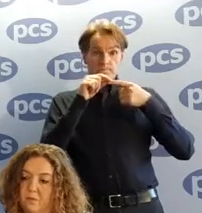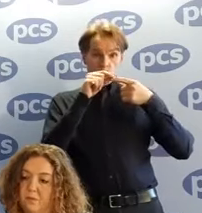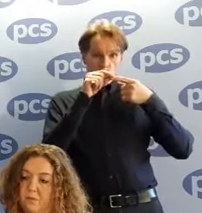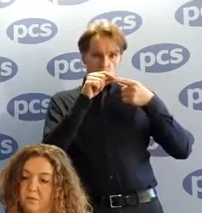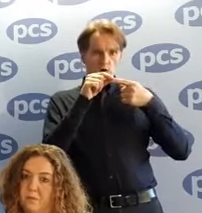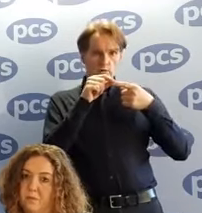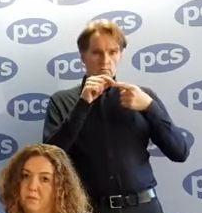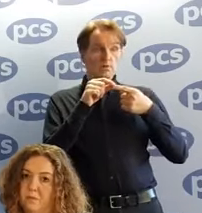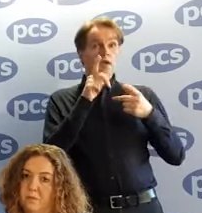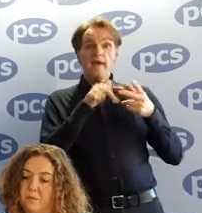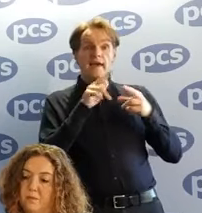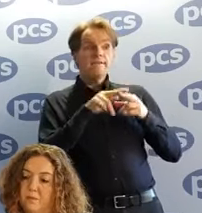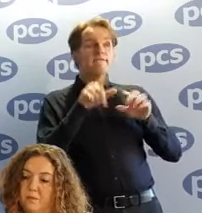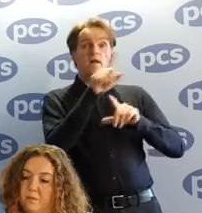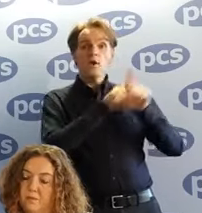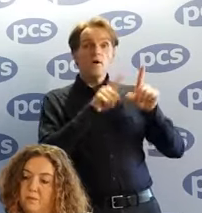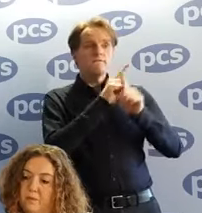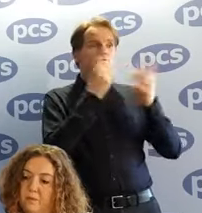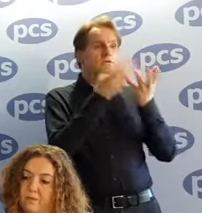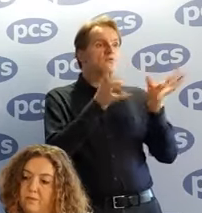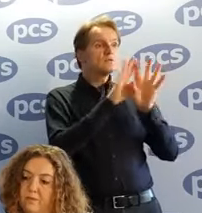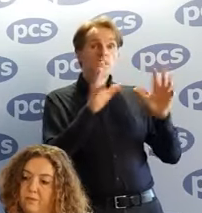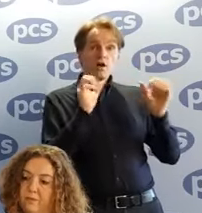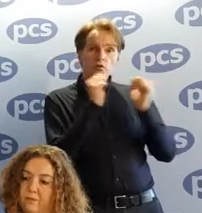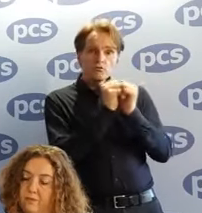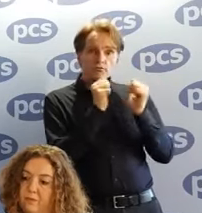conference agrees, that if members give us a mandate we will not call any